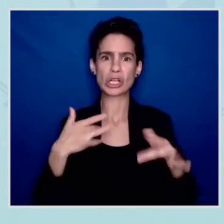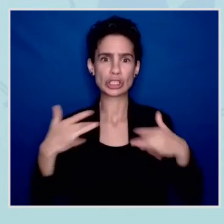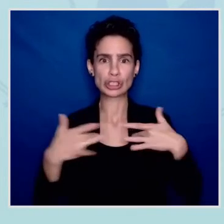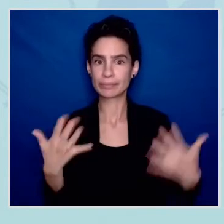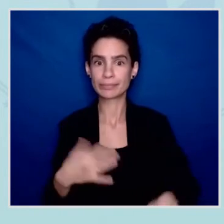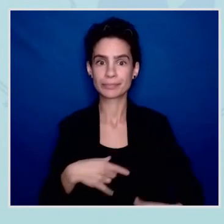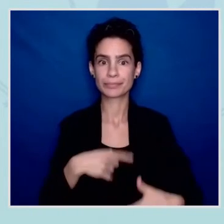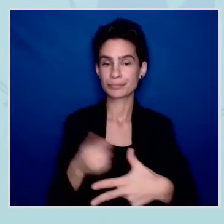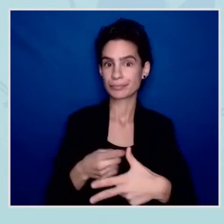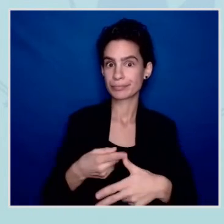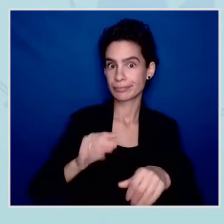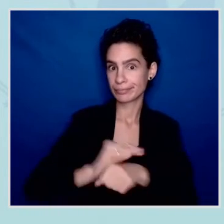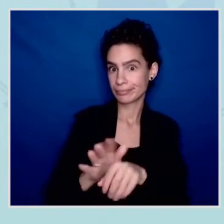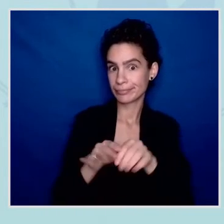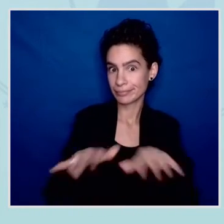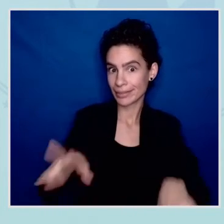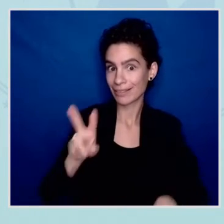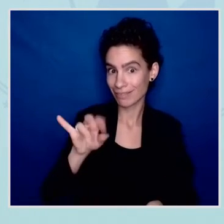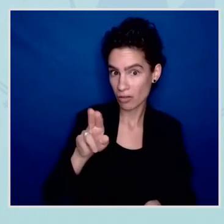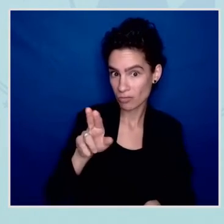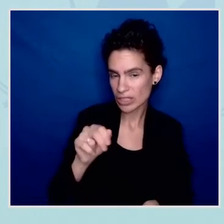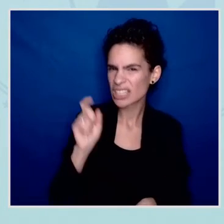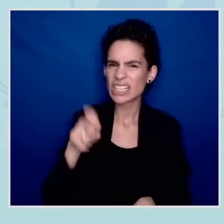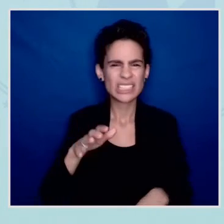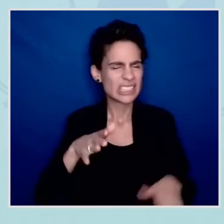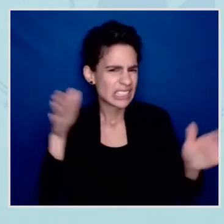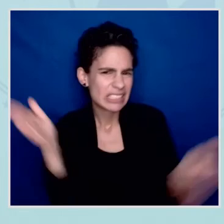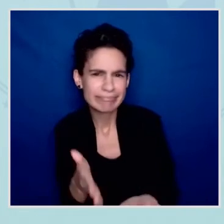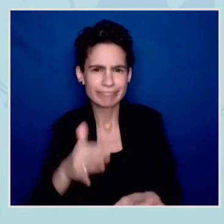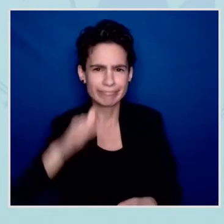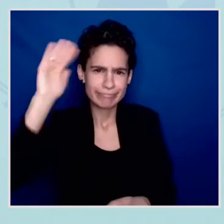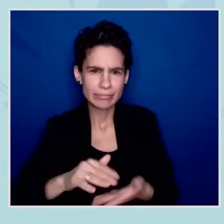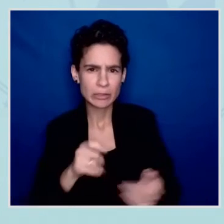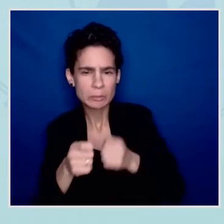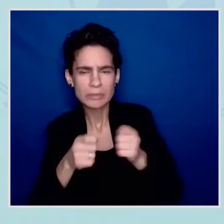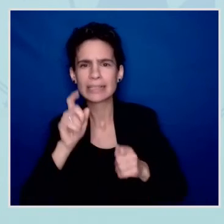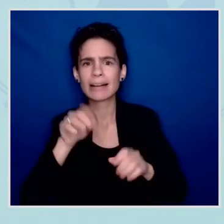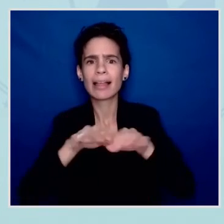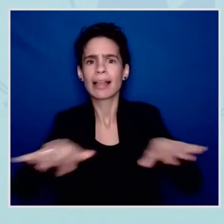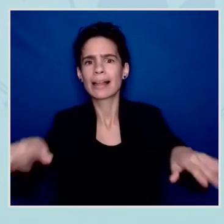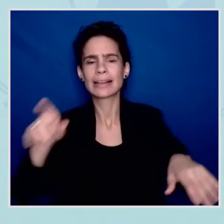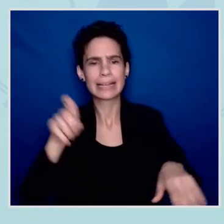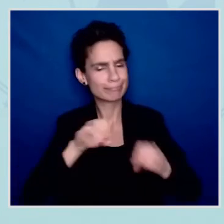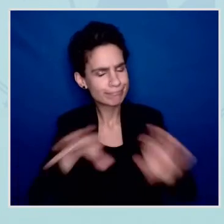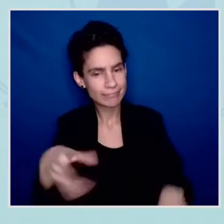WILLING, I'LL BE PRESIDENT OF THE UNITED STATES OF AMERICA. AND I'M FOCUSED ON THE URGENCY